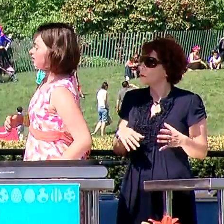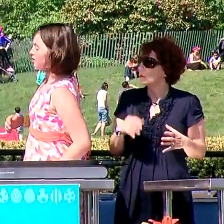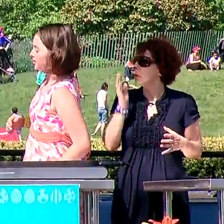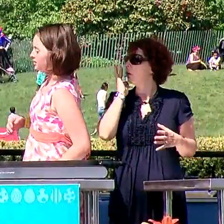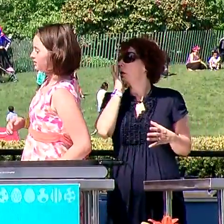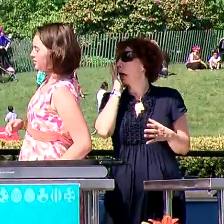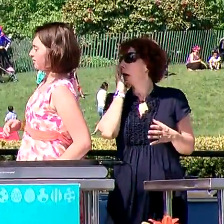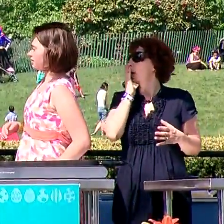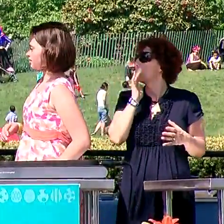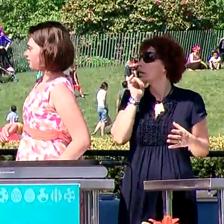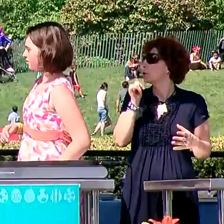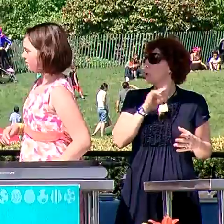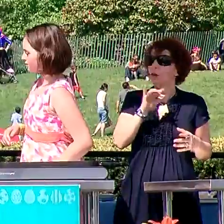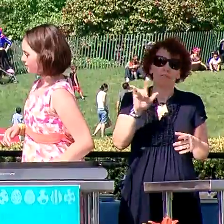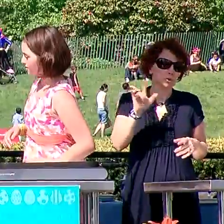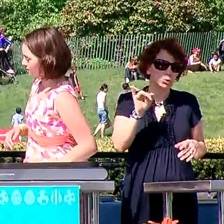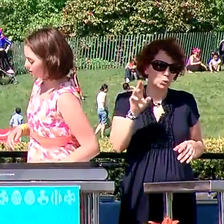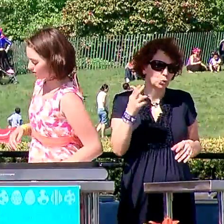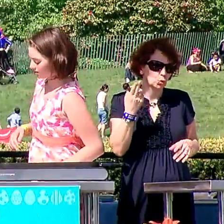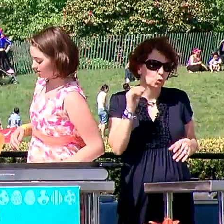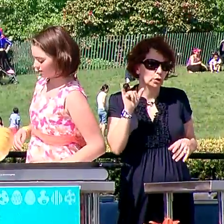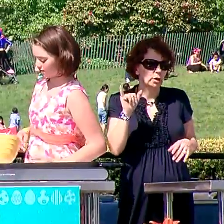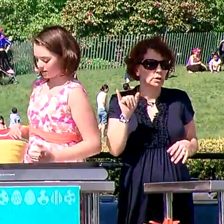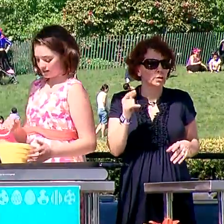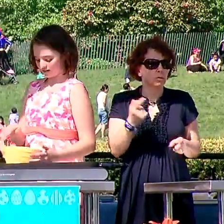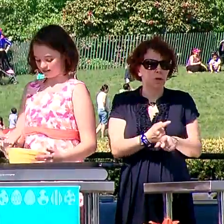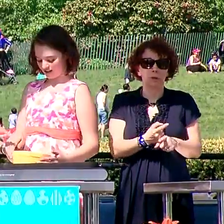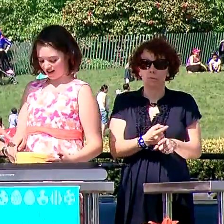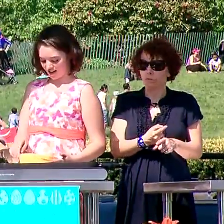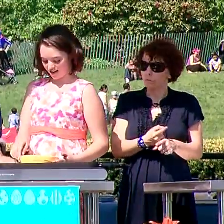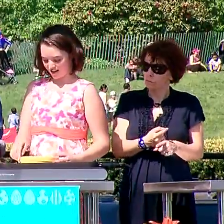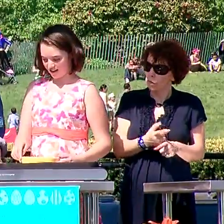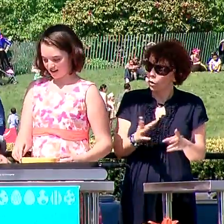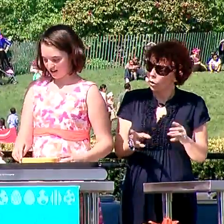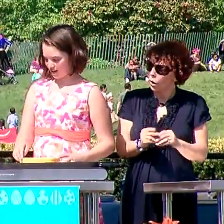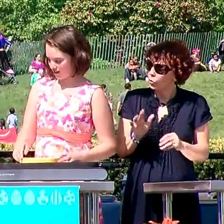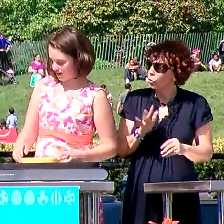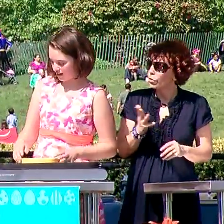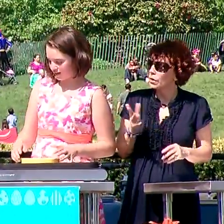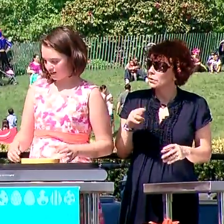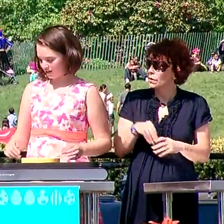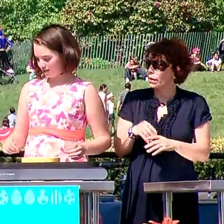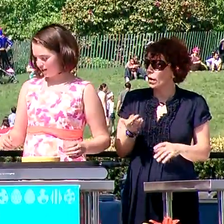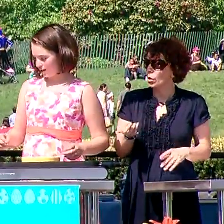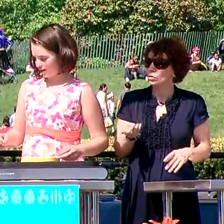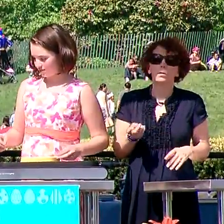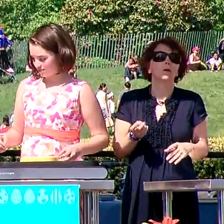You're not having zucchini, right? So you put your ingredients in there.